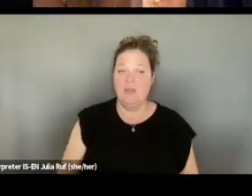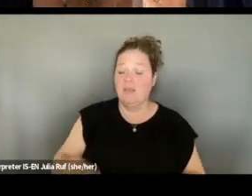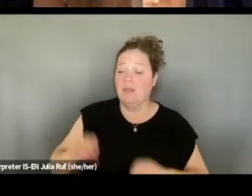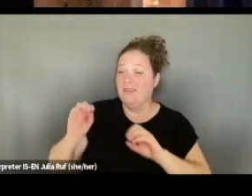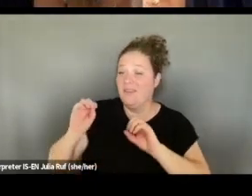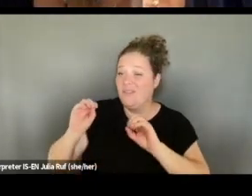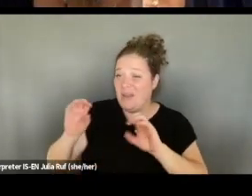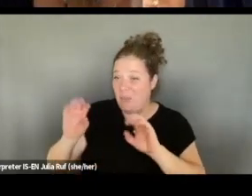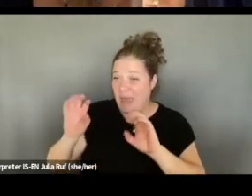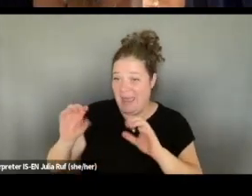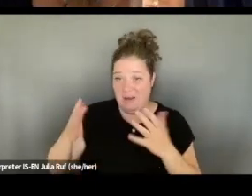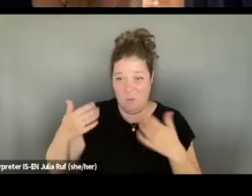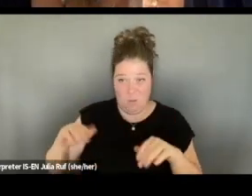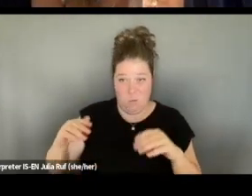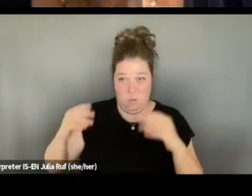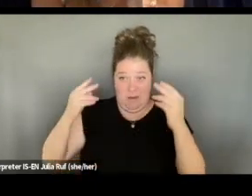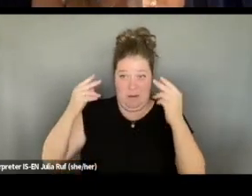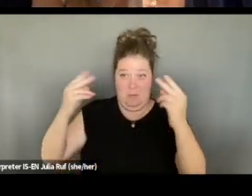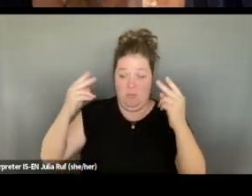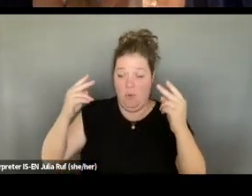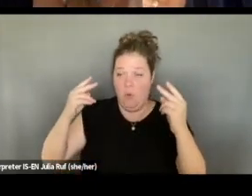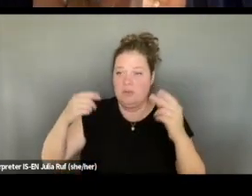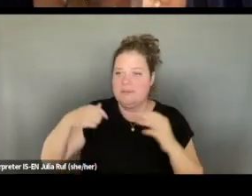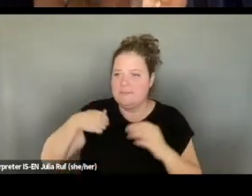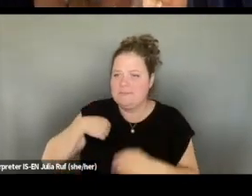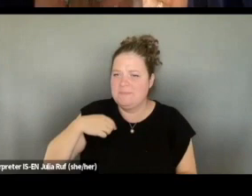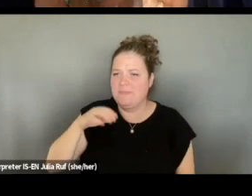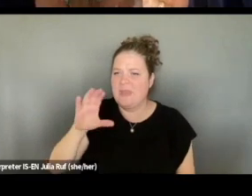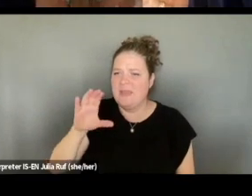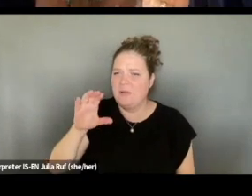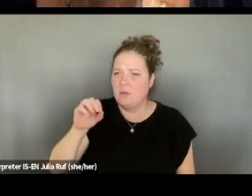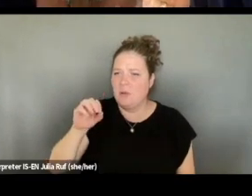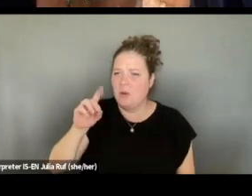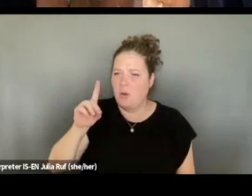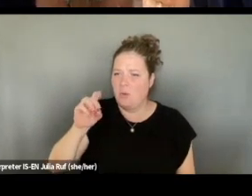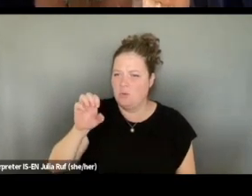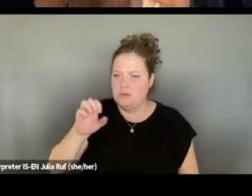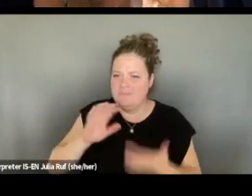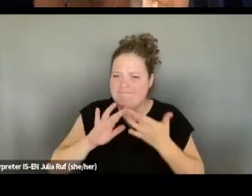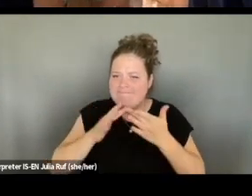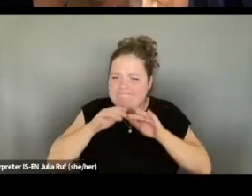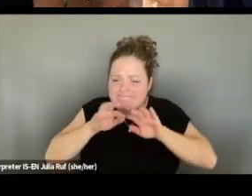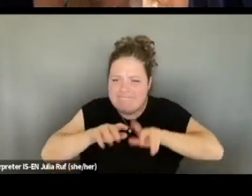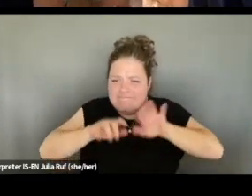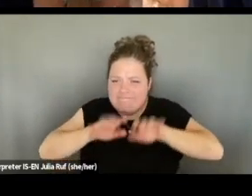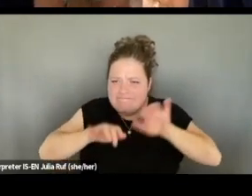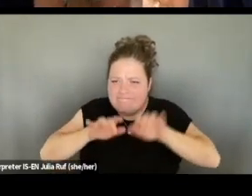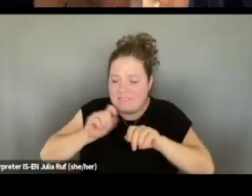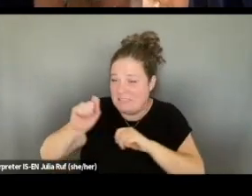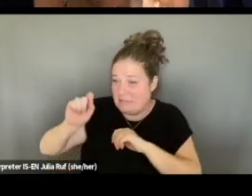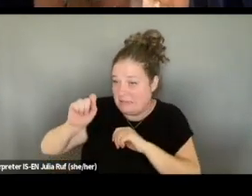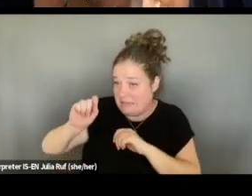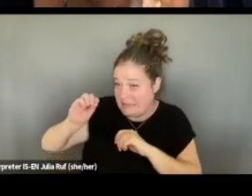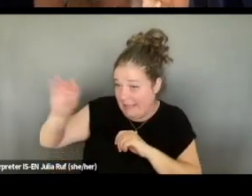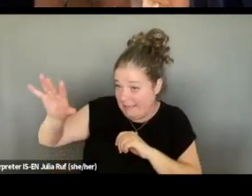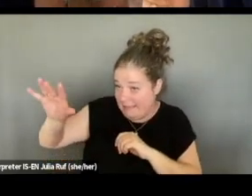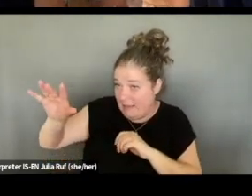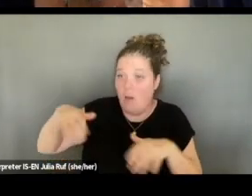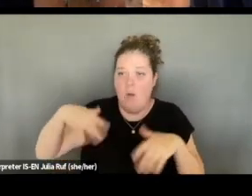inclusion of code snippets versus describing where the issue is encountered? And I would say